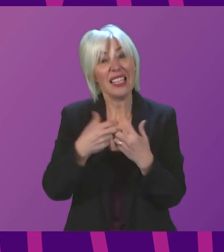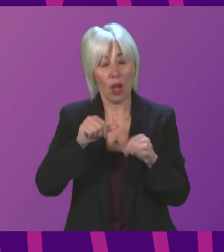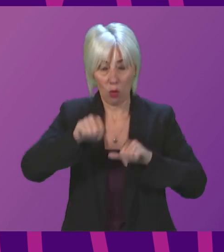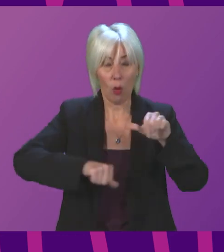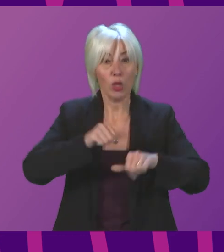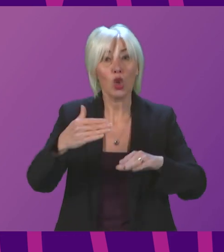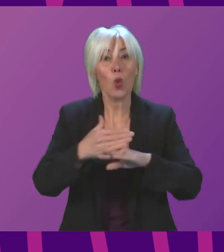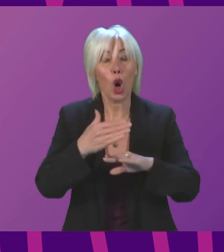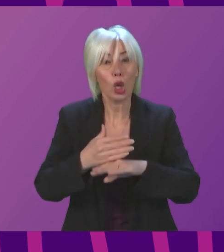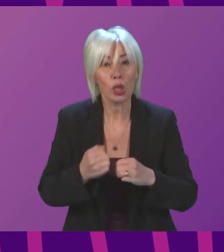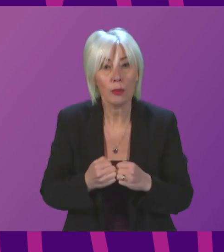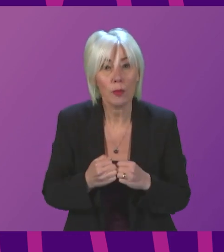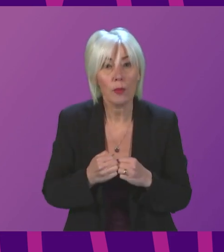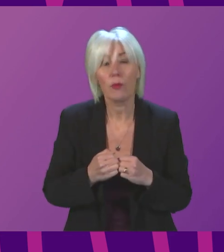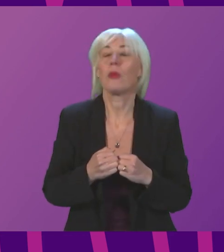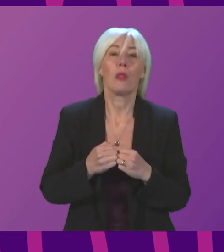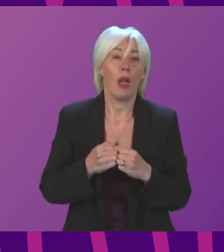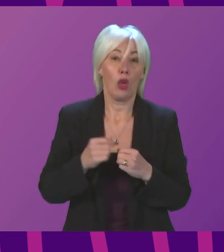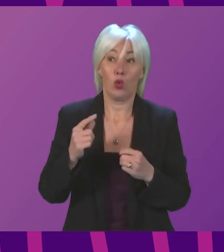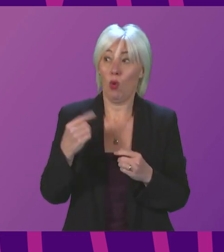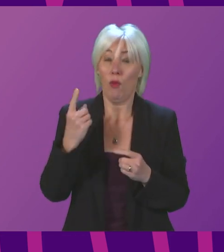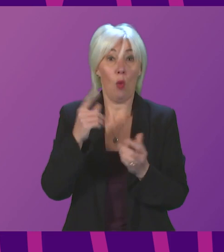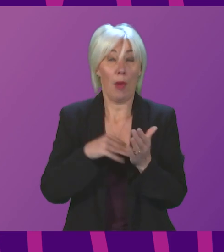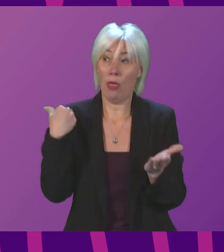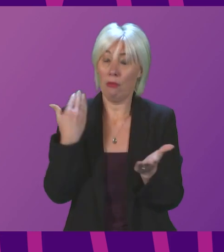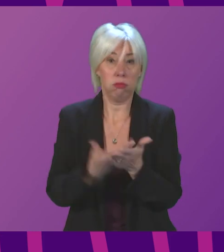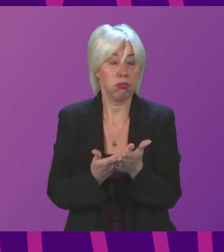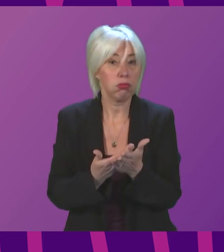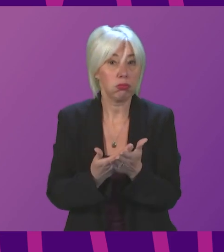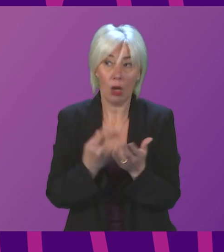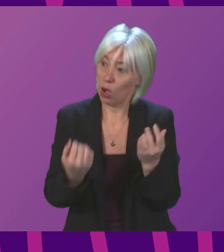Despite all the revelations of the past three months and everything that has happened over